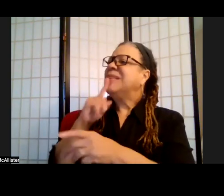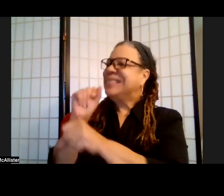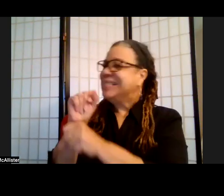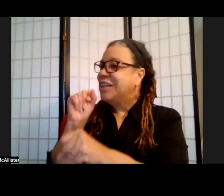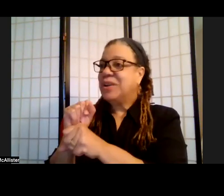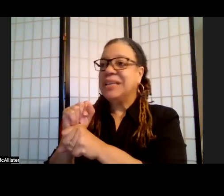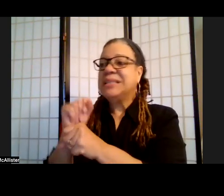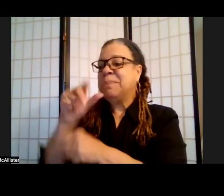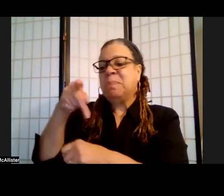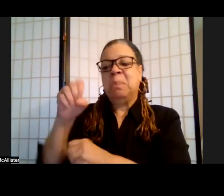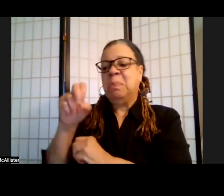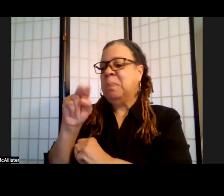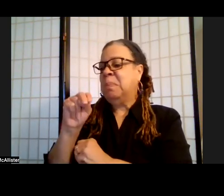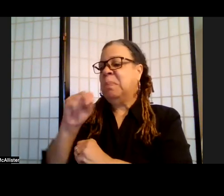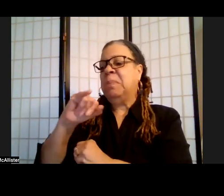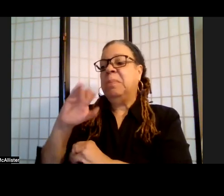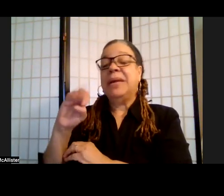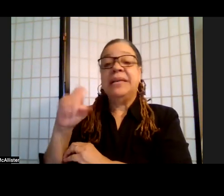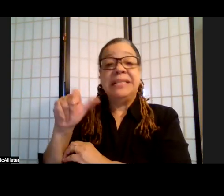The treatment failures that the doctors witnessed at Subic Bay